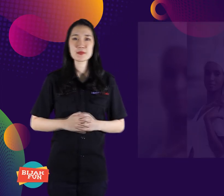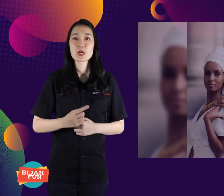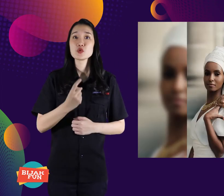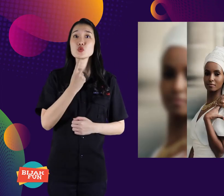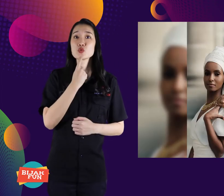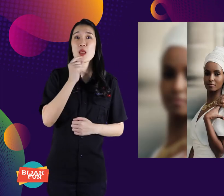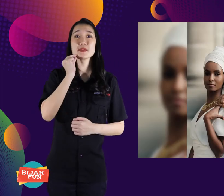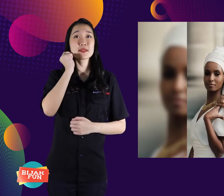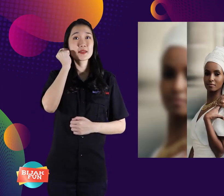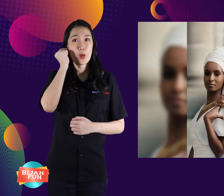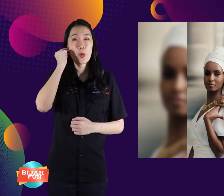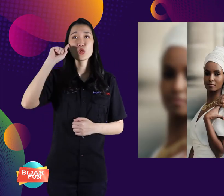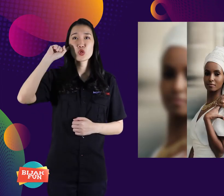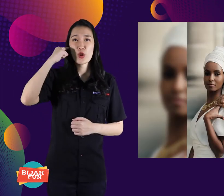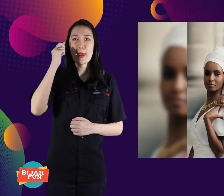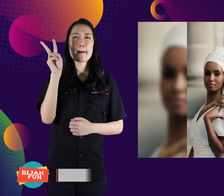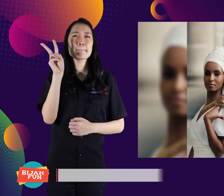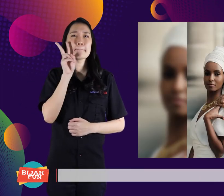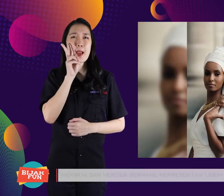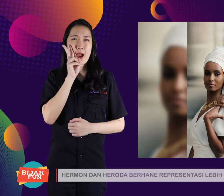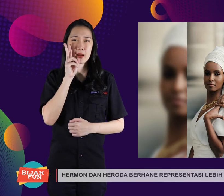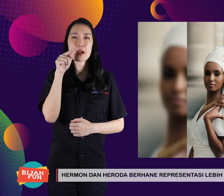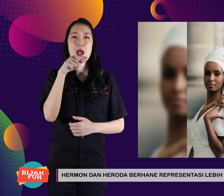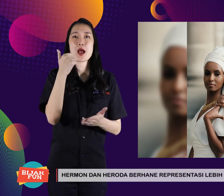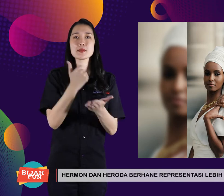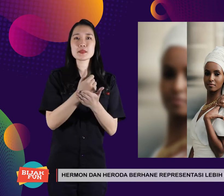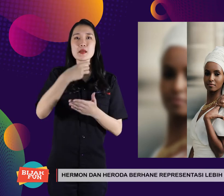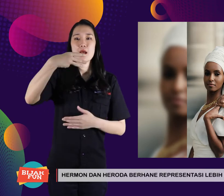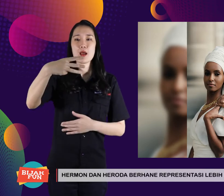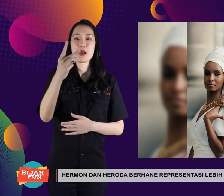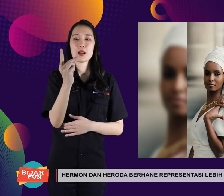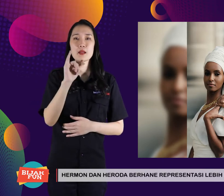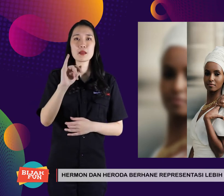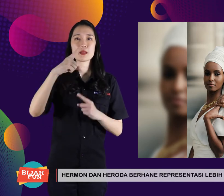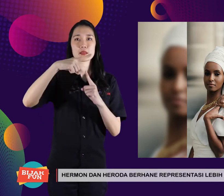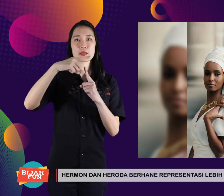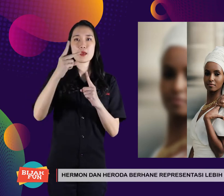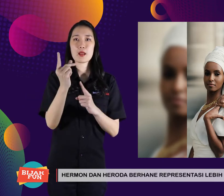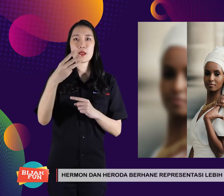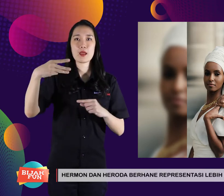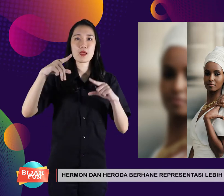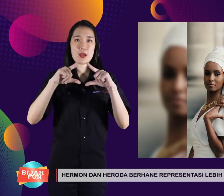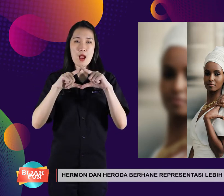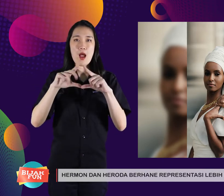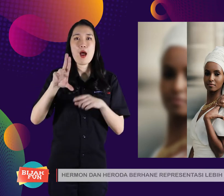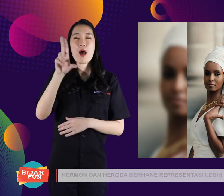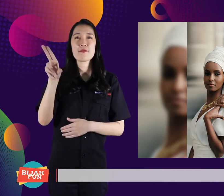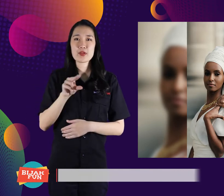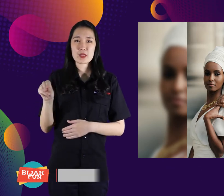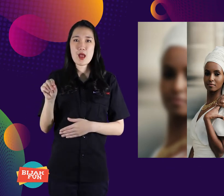About twin deaf girls. from Eritrea, Africa.